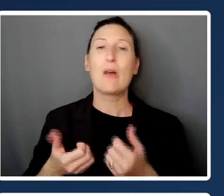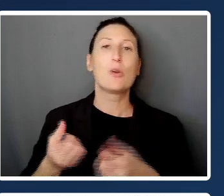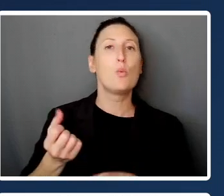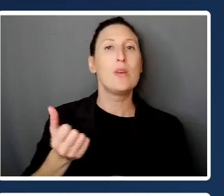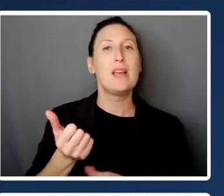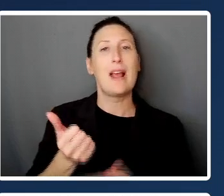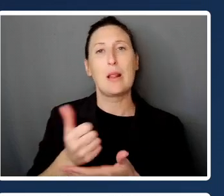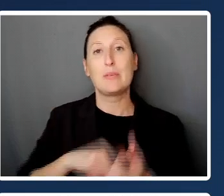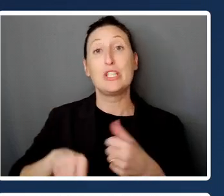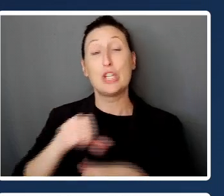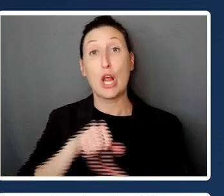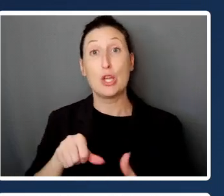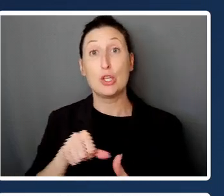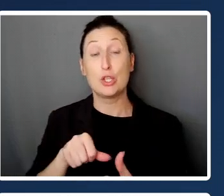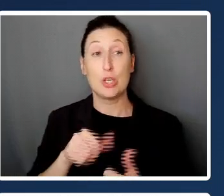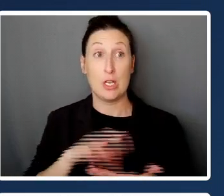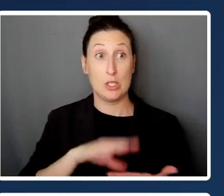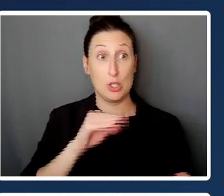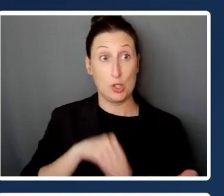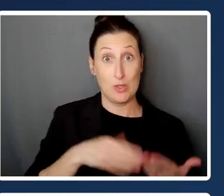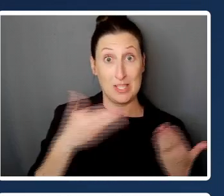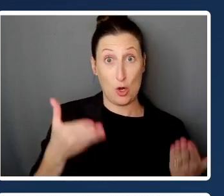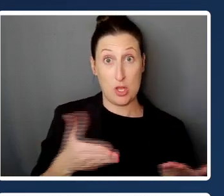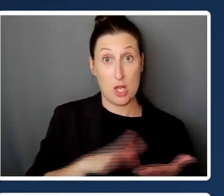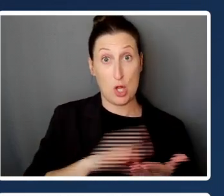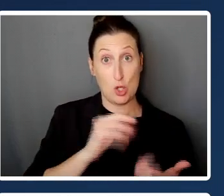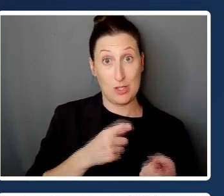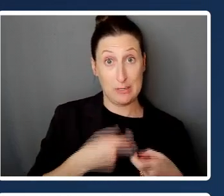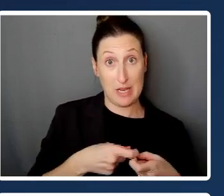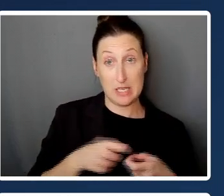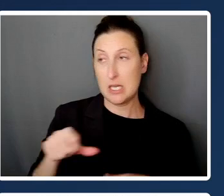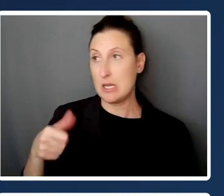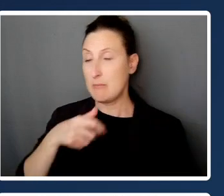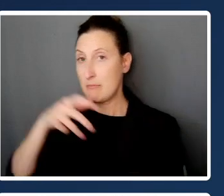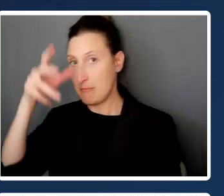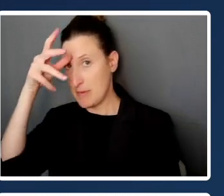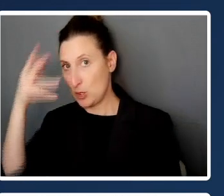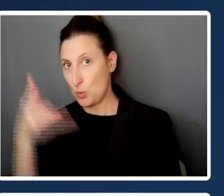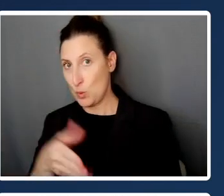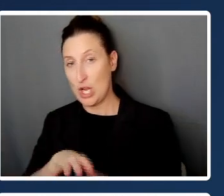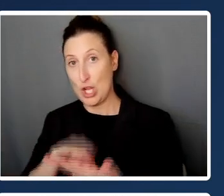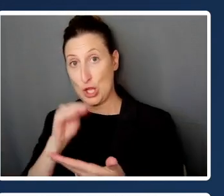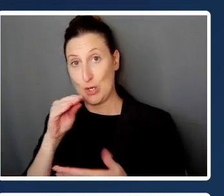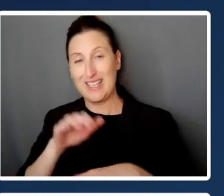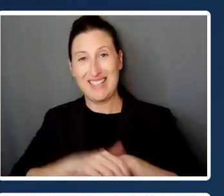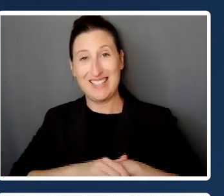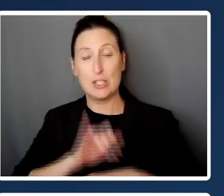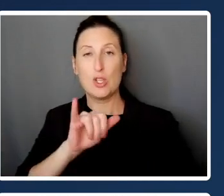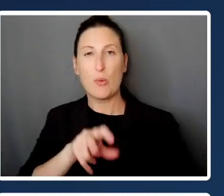the parents are there to learn English. So, that was our essential question. Next slide, please.